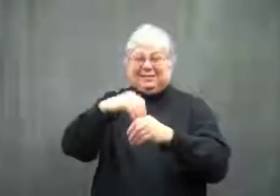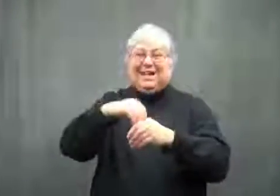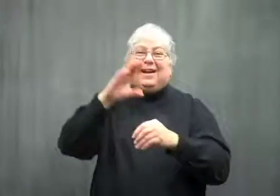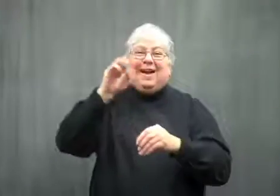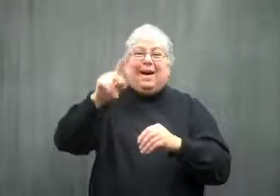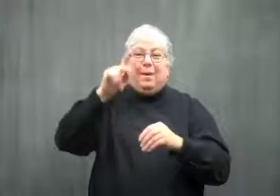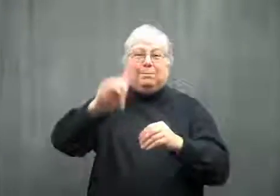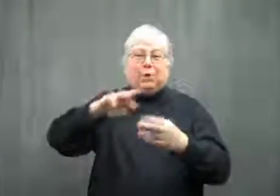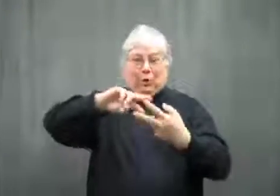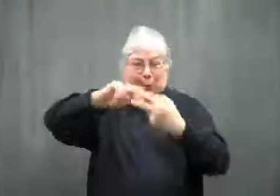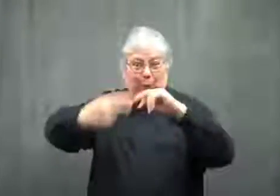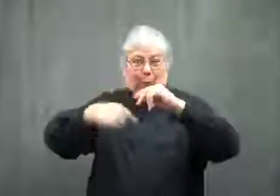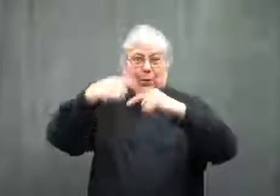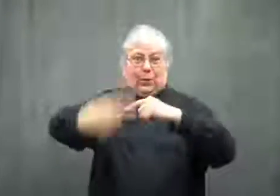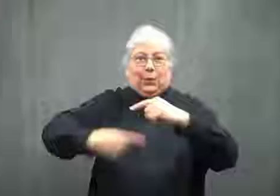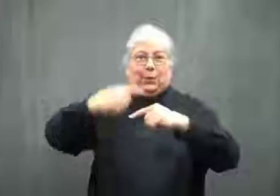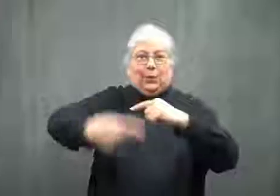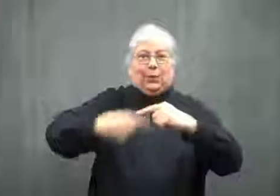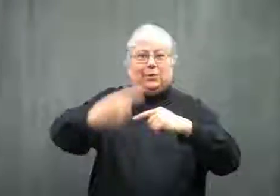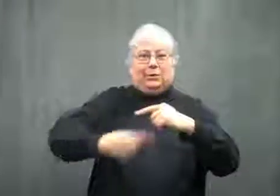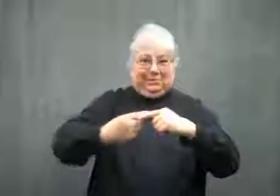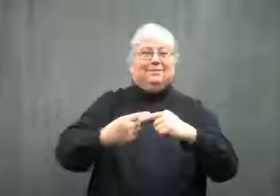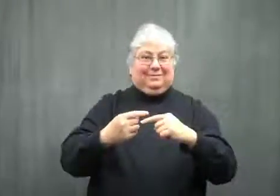There is a copper armature inside that turns.